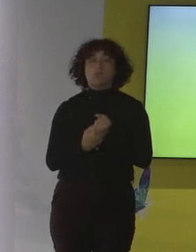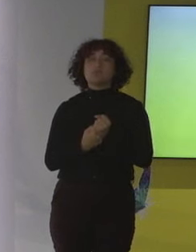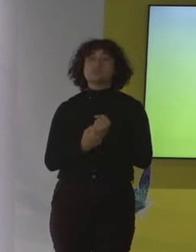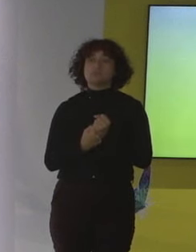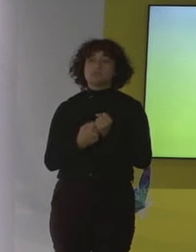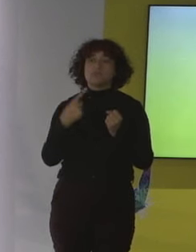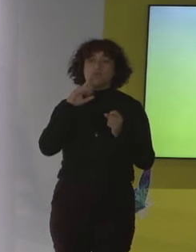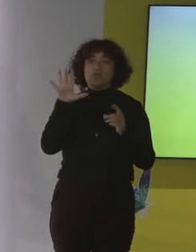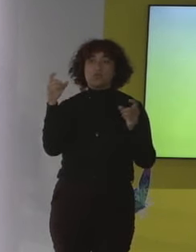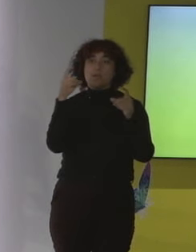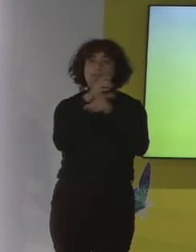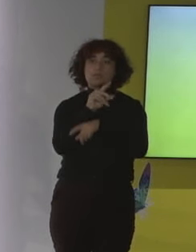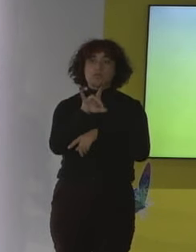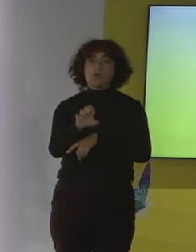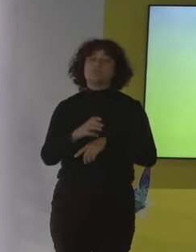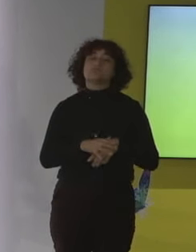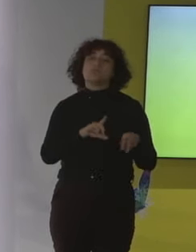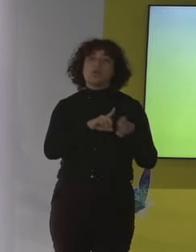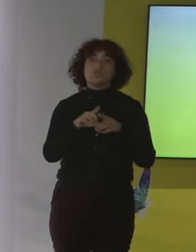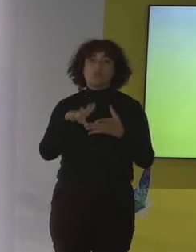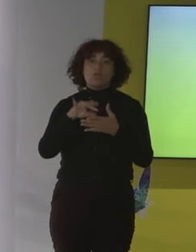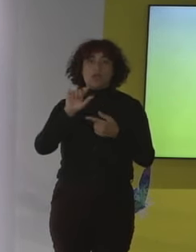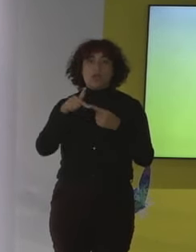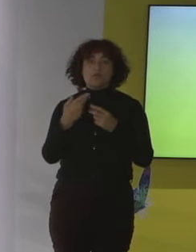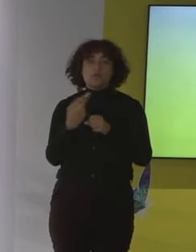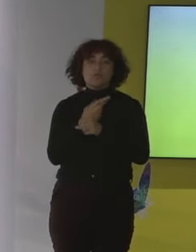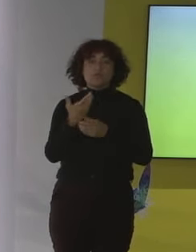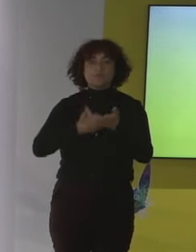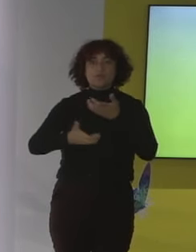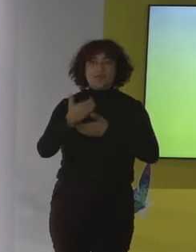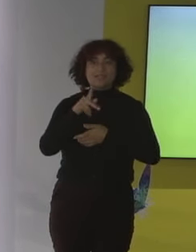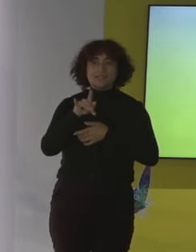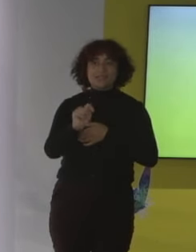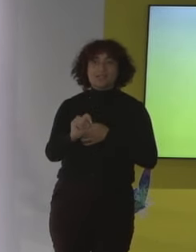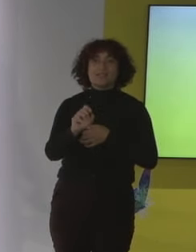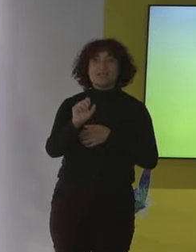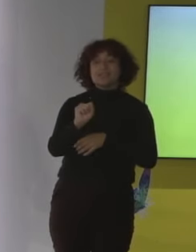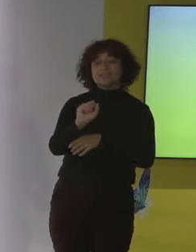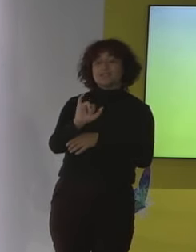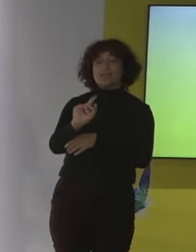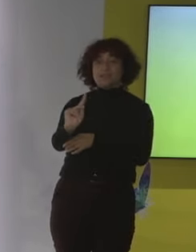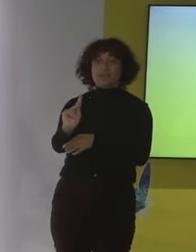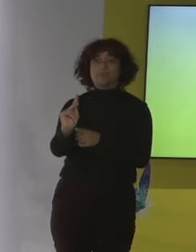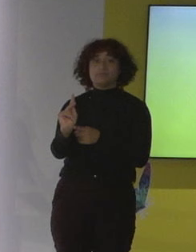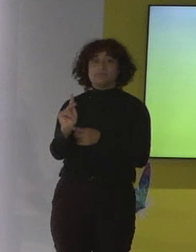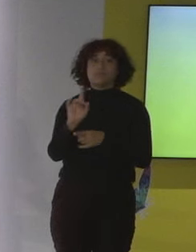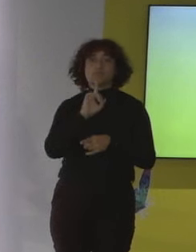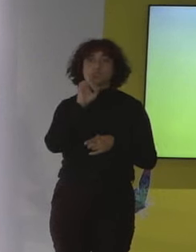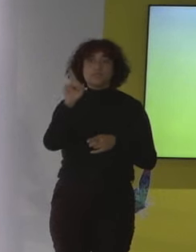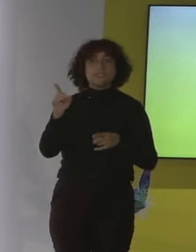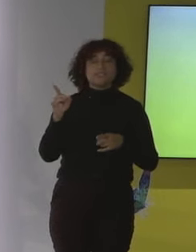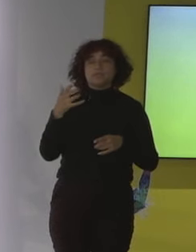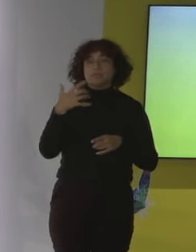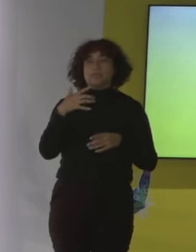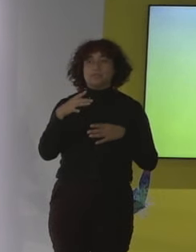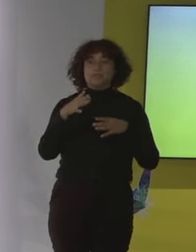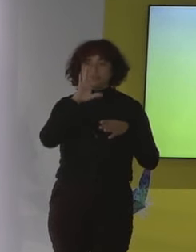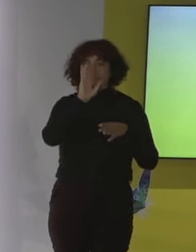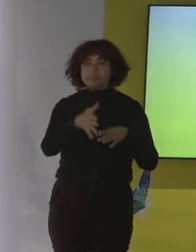You're also gonna learn how to use Spectacles Interaction Kit, also known as SIK, which really dramatically streamlines your development process.